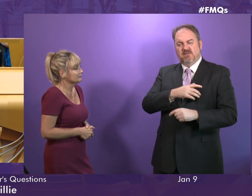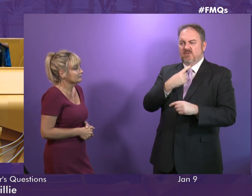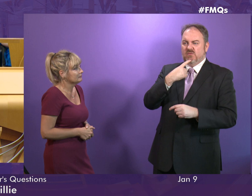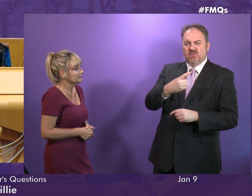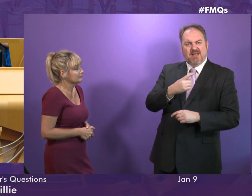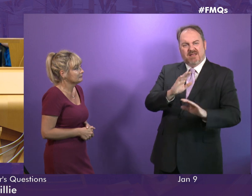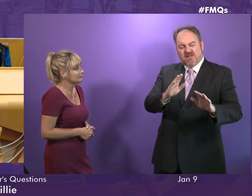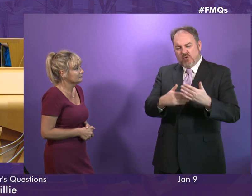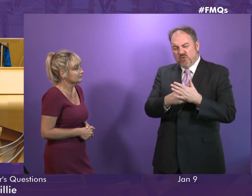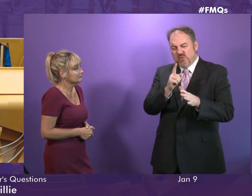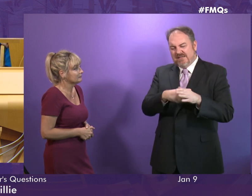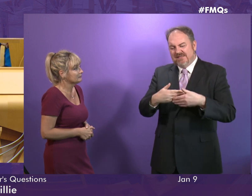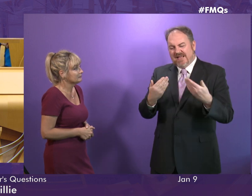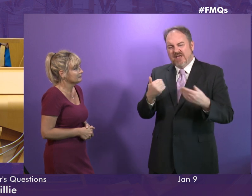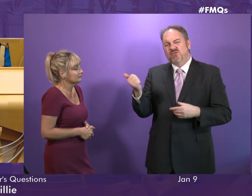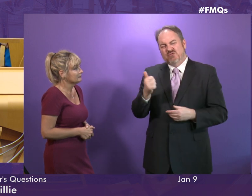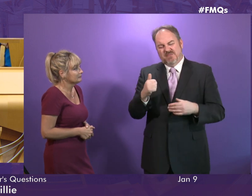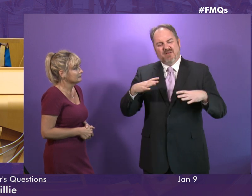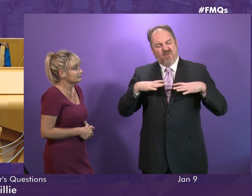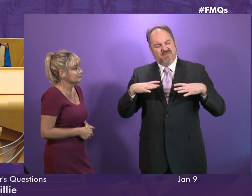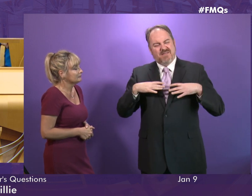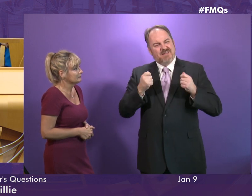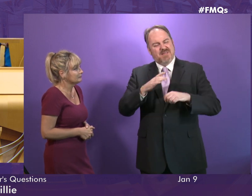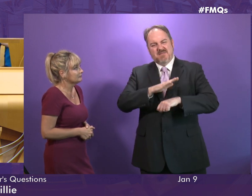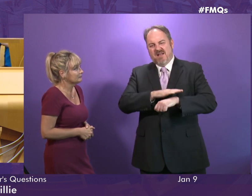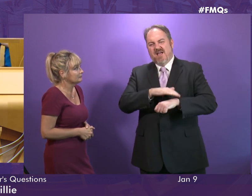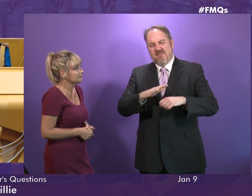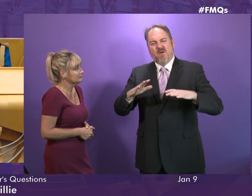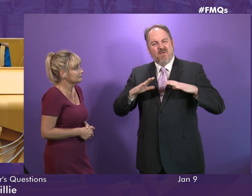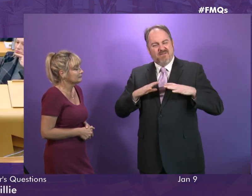day trading and to giving shop workers the festive break that they deserve?